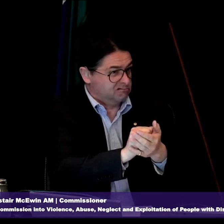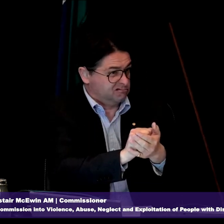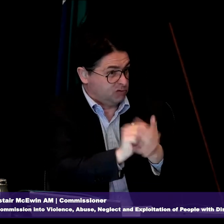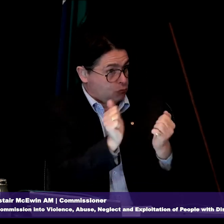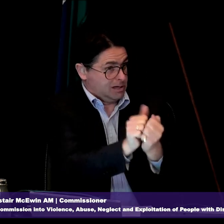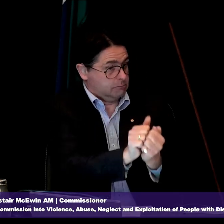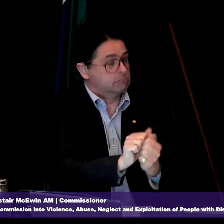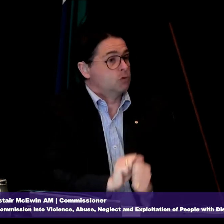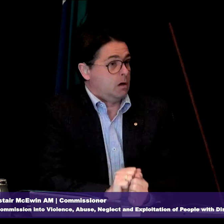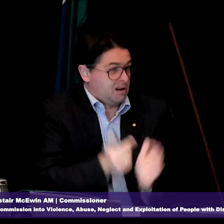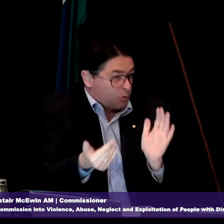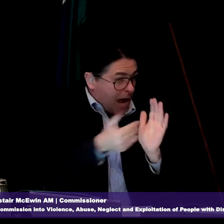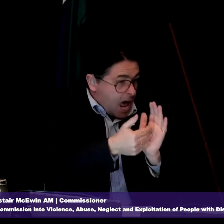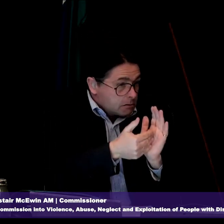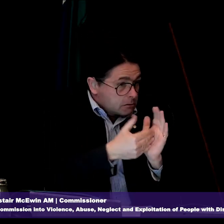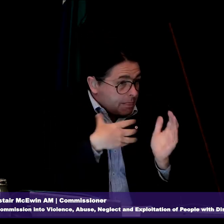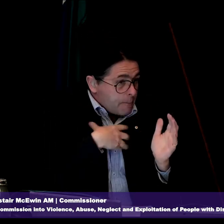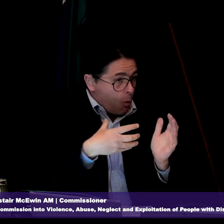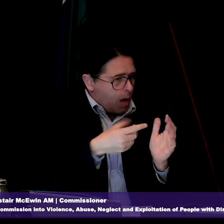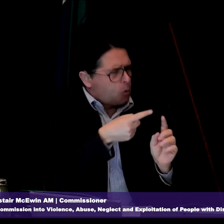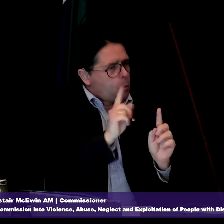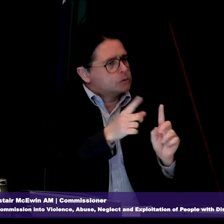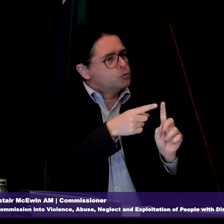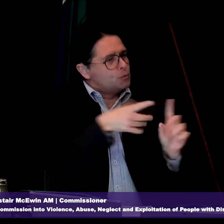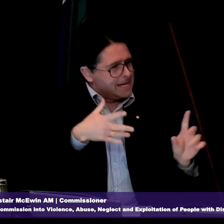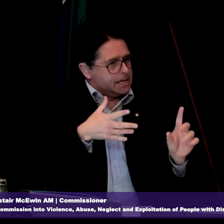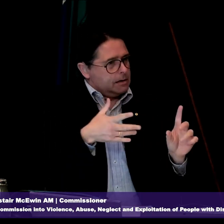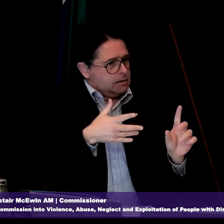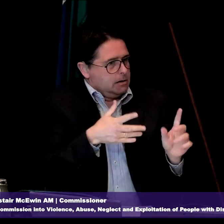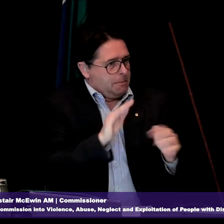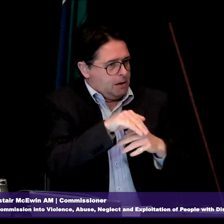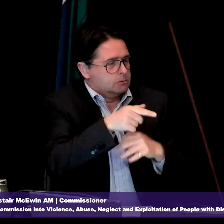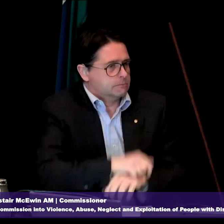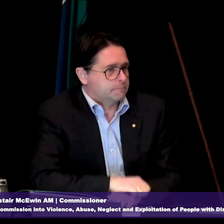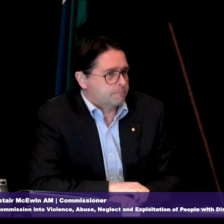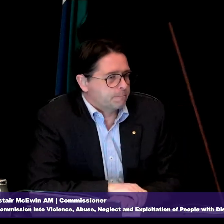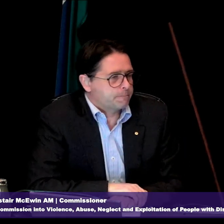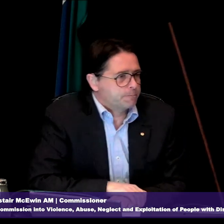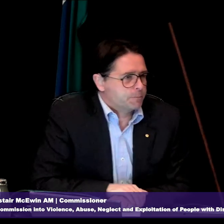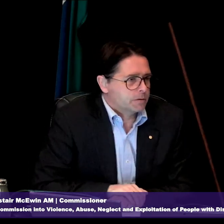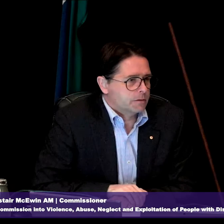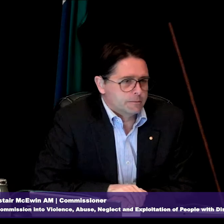Is it cultural appropriateness? Would you like to add any more information about the specifics and what's unique of a